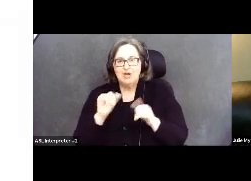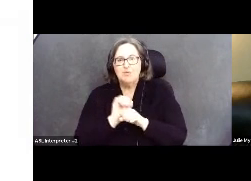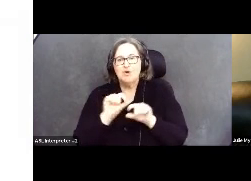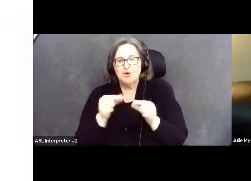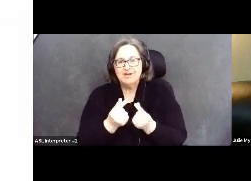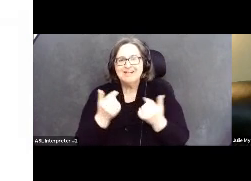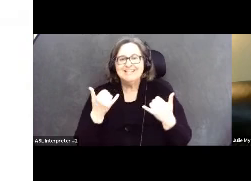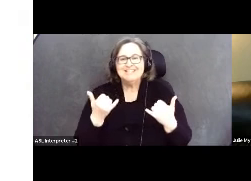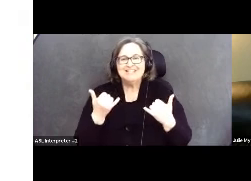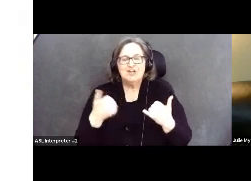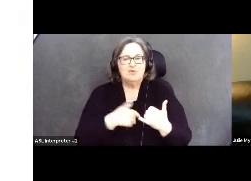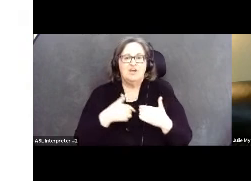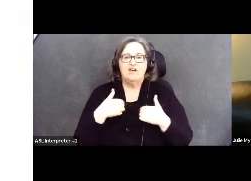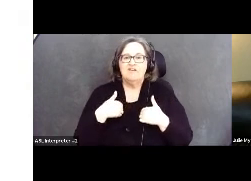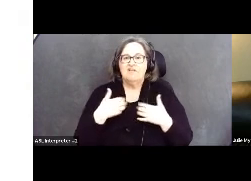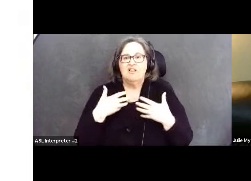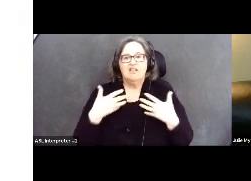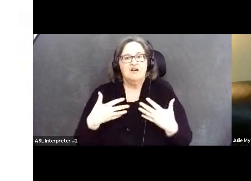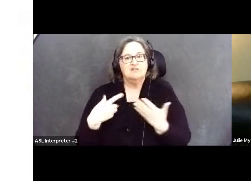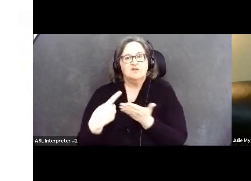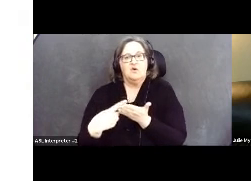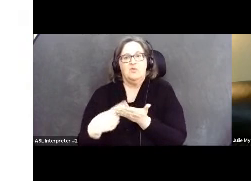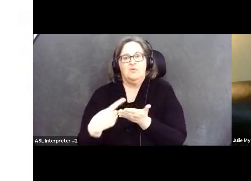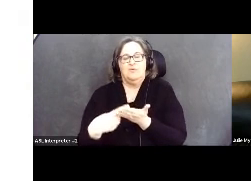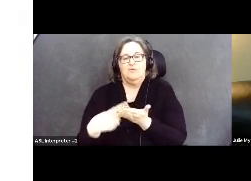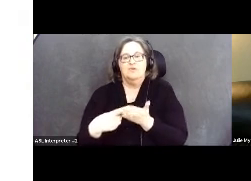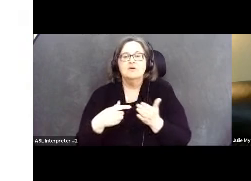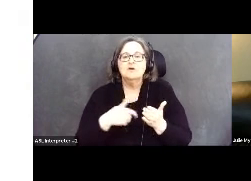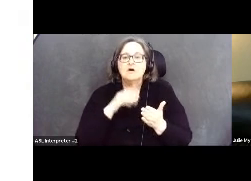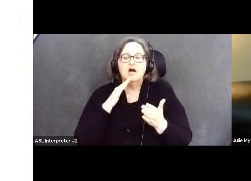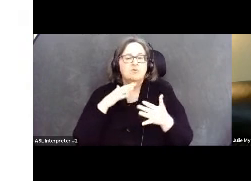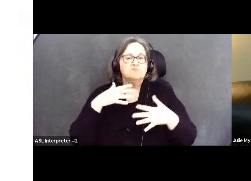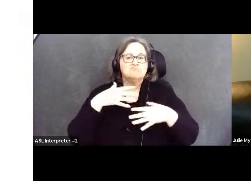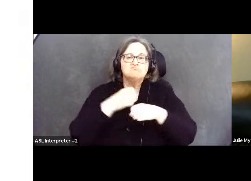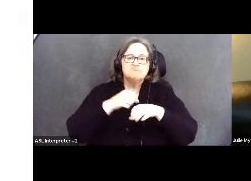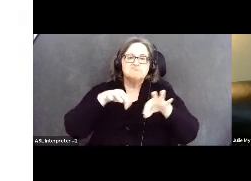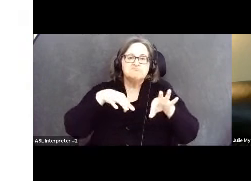Today we've got a lot to get through. I'm going to give you a brief overview of our work group.